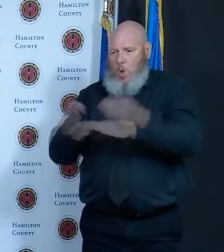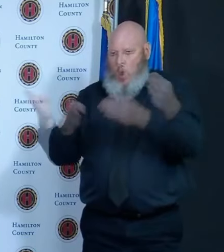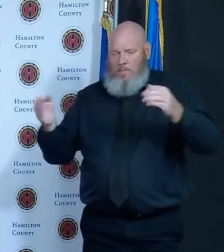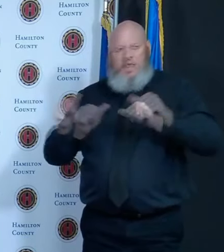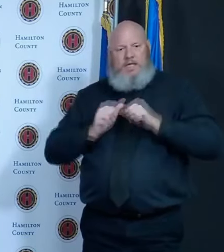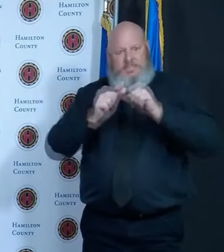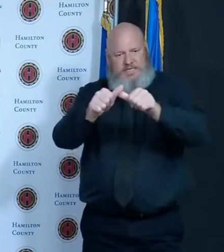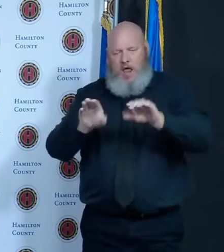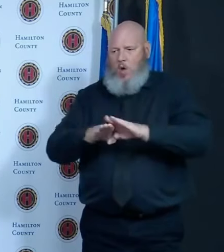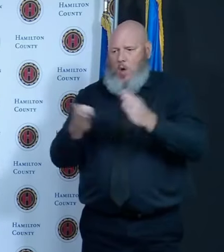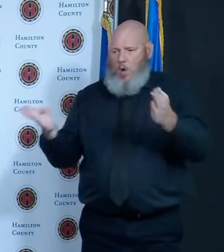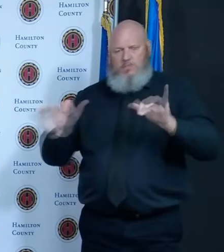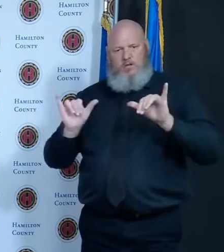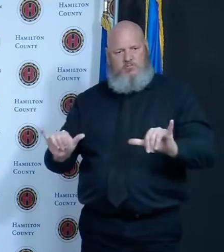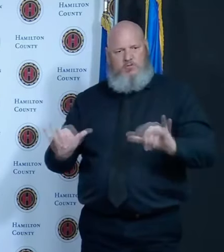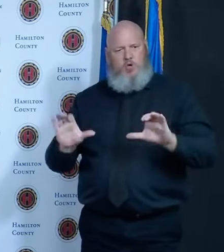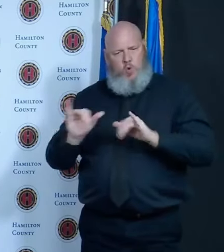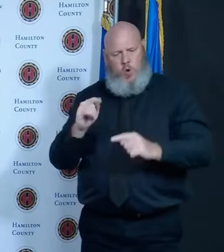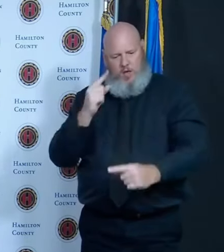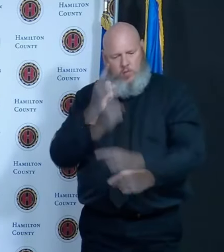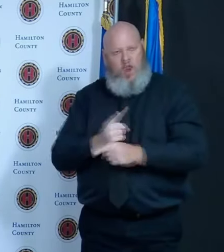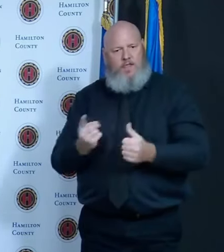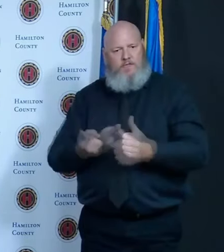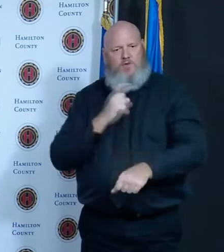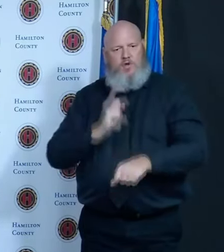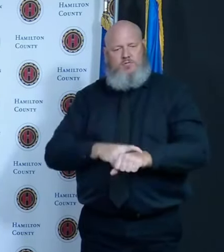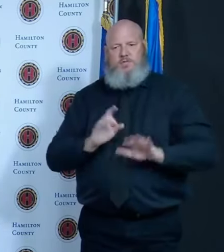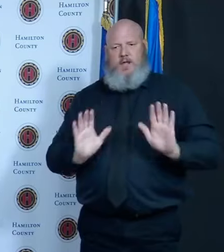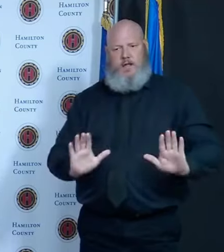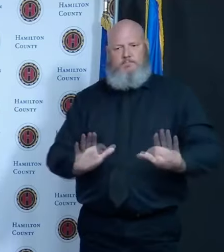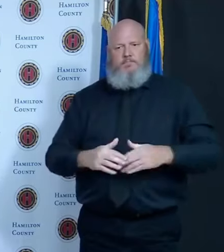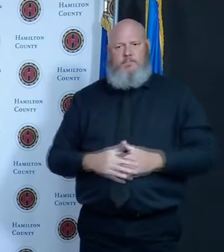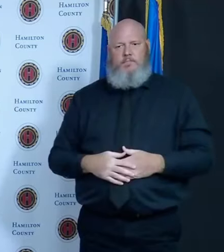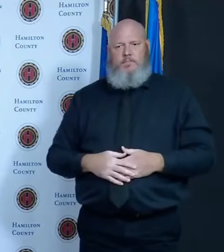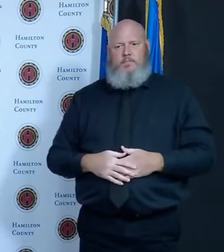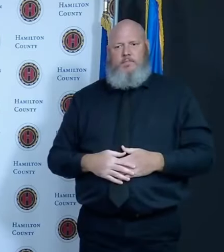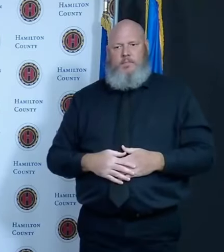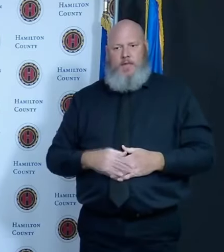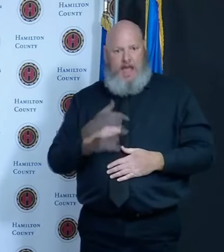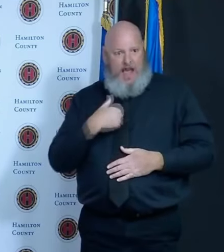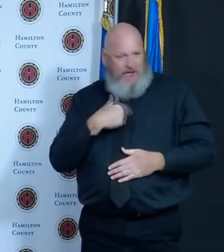Eric do you want to go first on that one I'm not hearing anything about a second